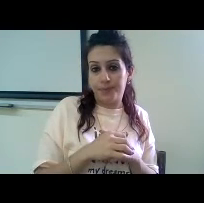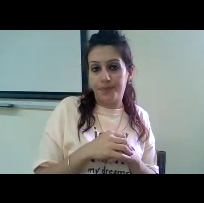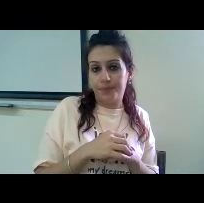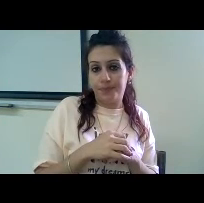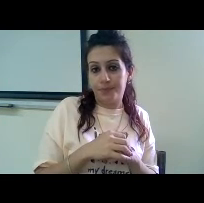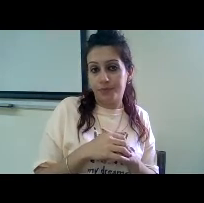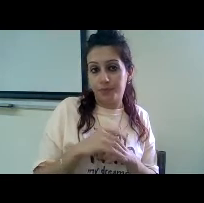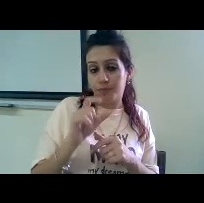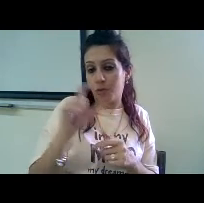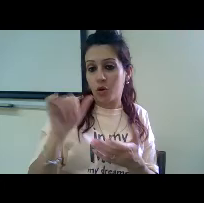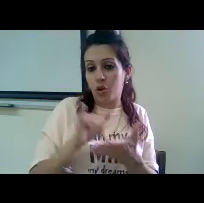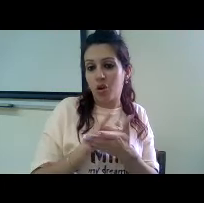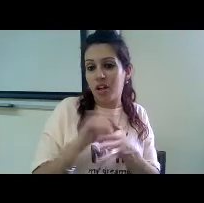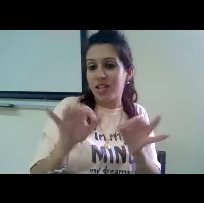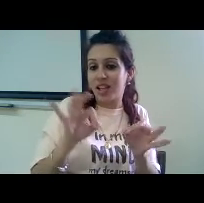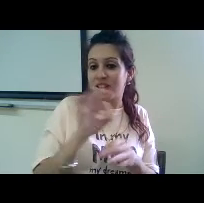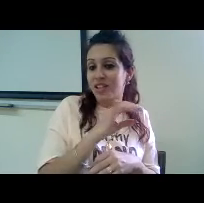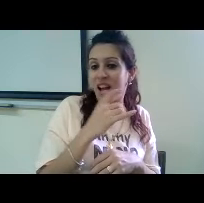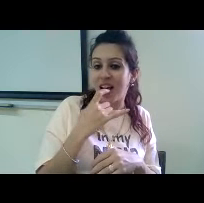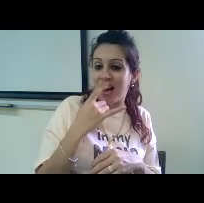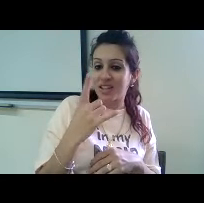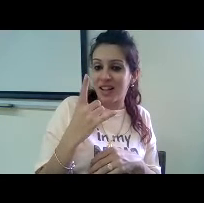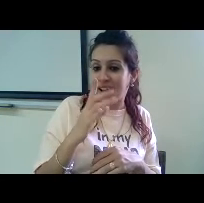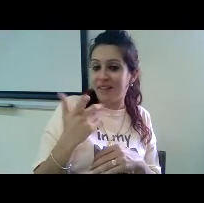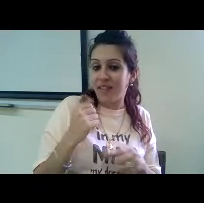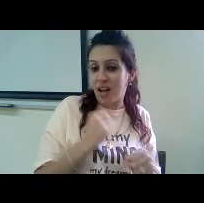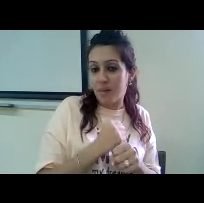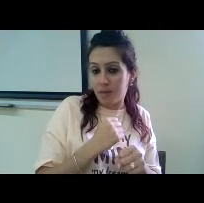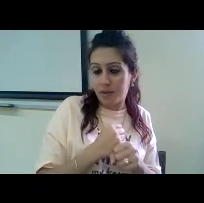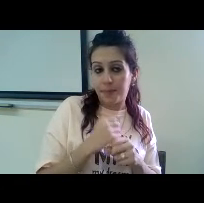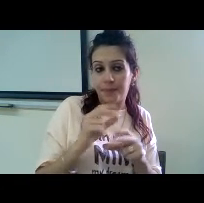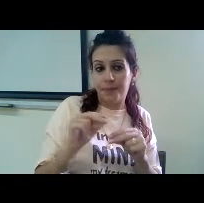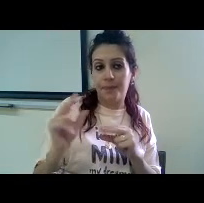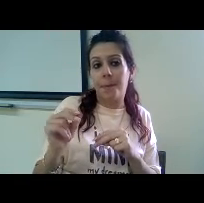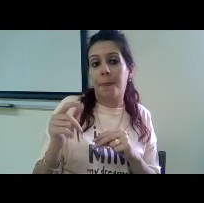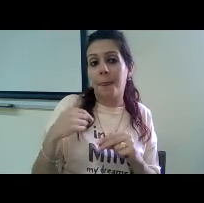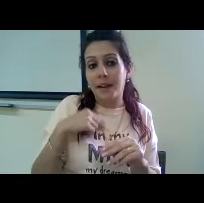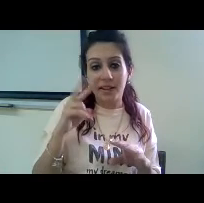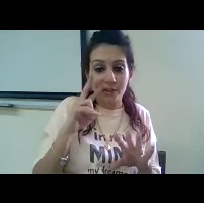Teaching now is not happening in actual classrooms and the schools.